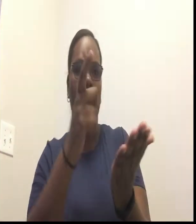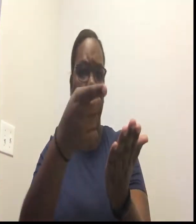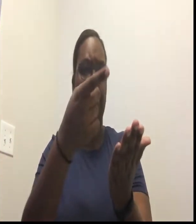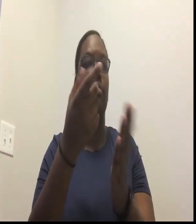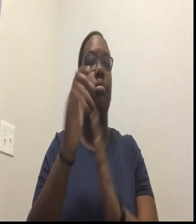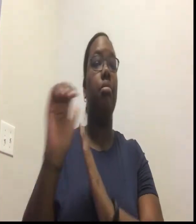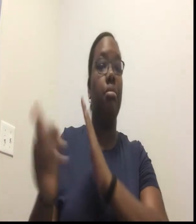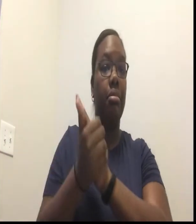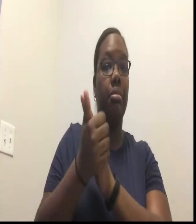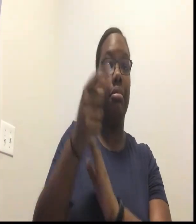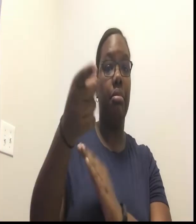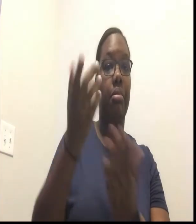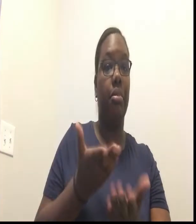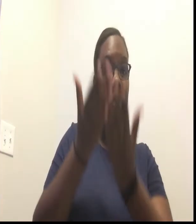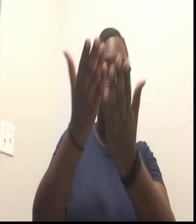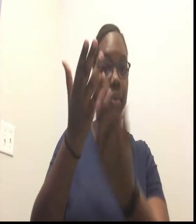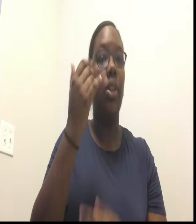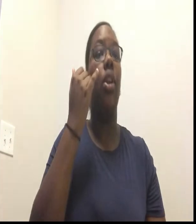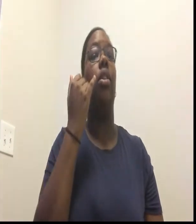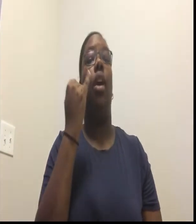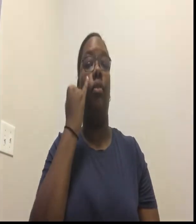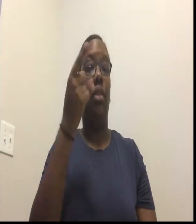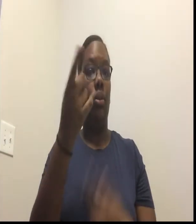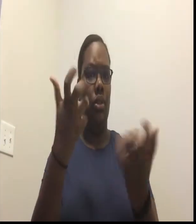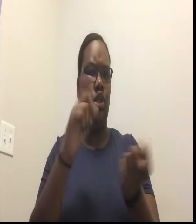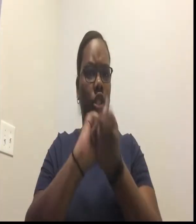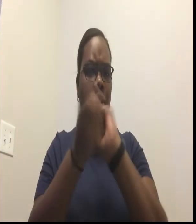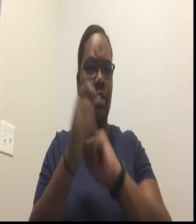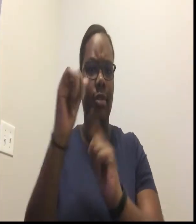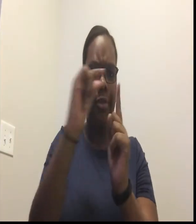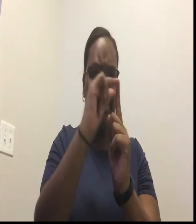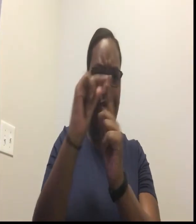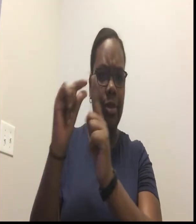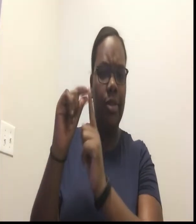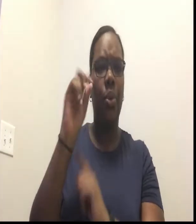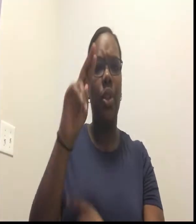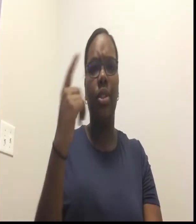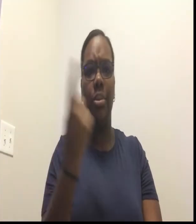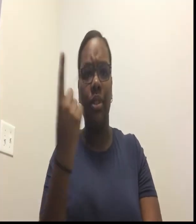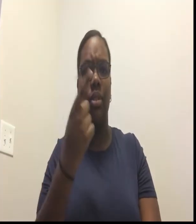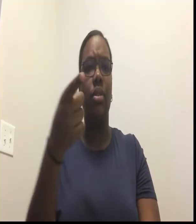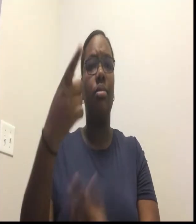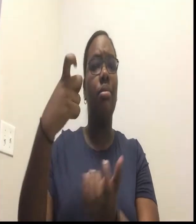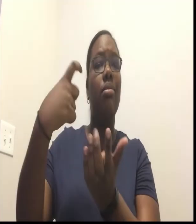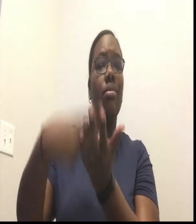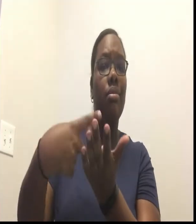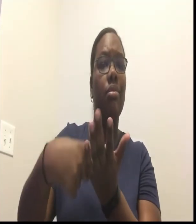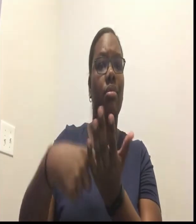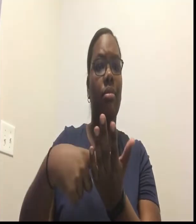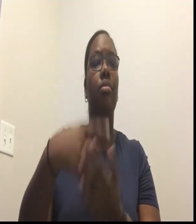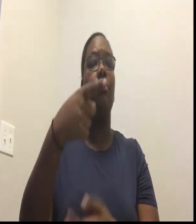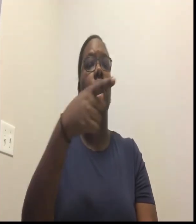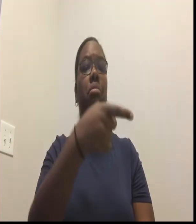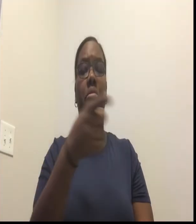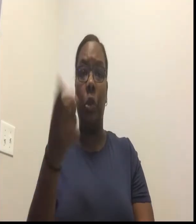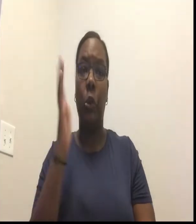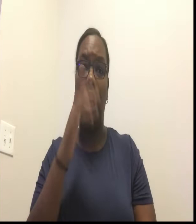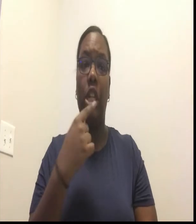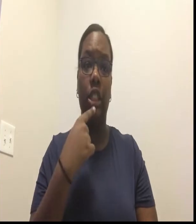you would "say madam chairperson or president or whoever is leading that